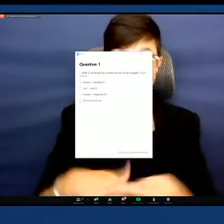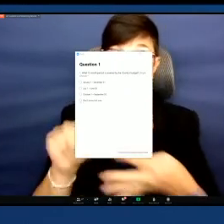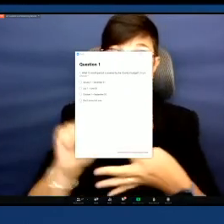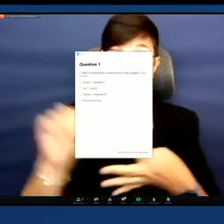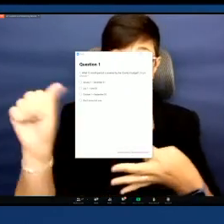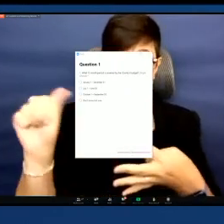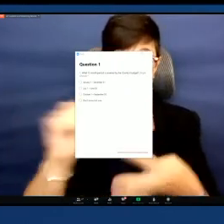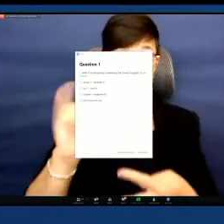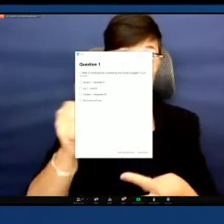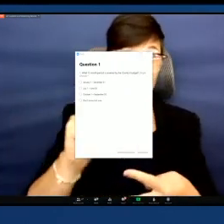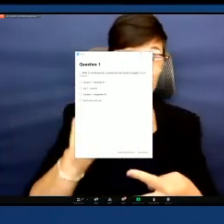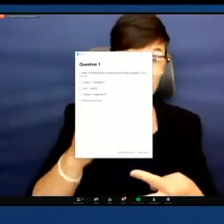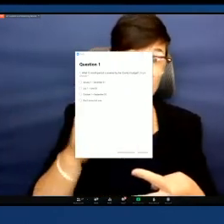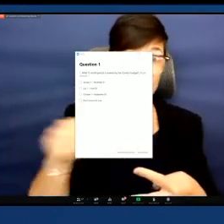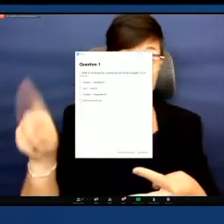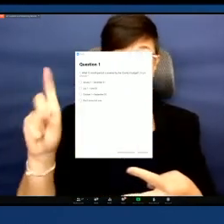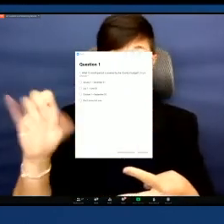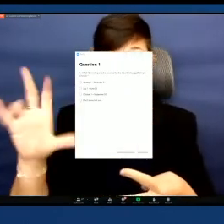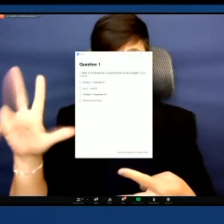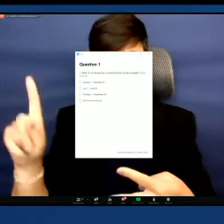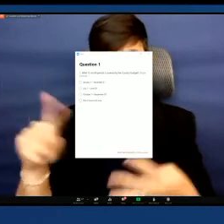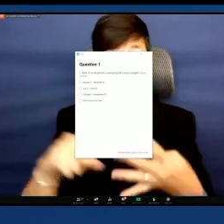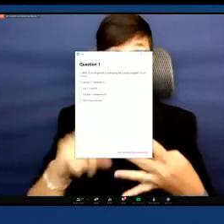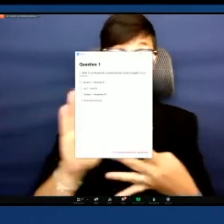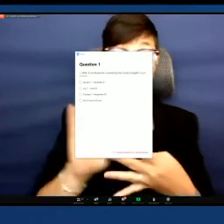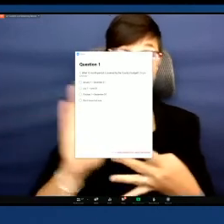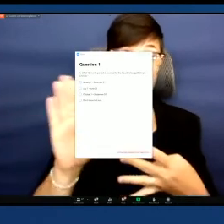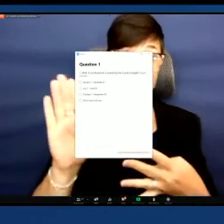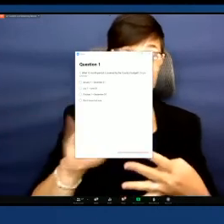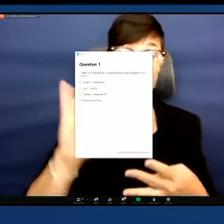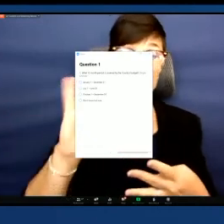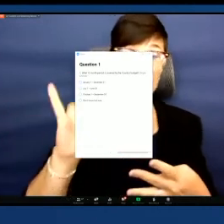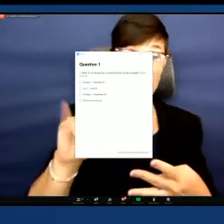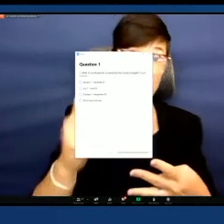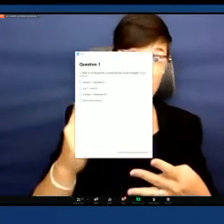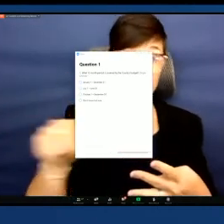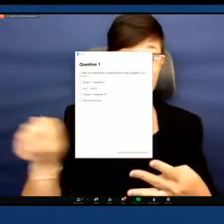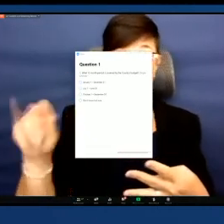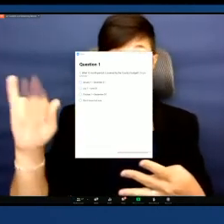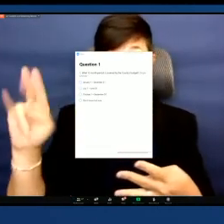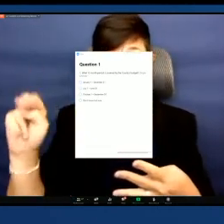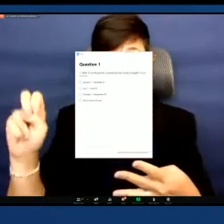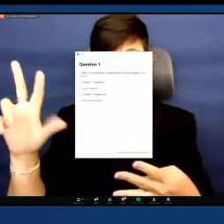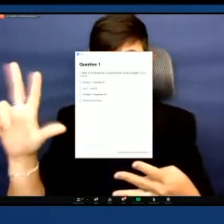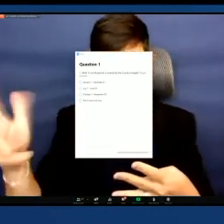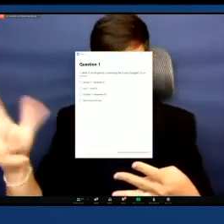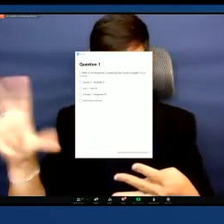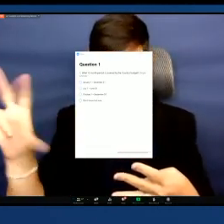See October first through September 30th or RD. Don't know? Not sure.